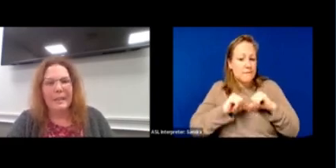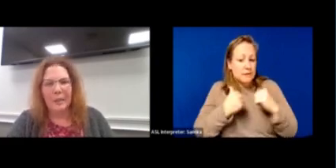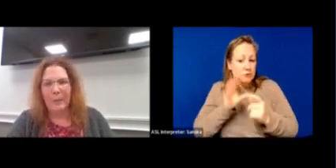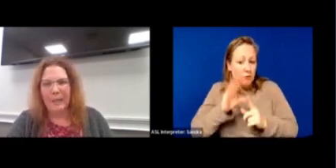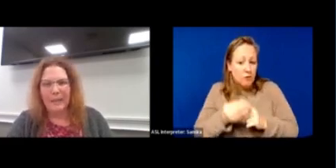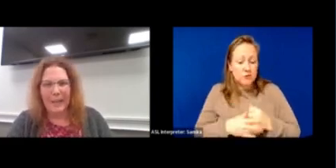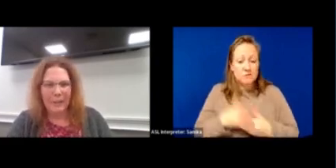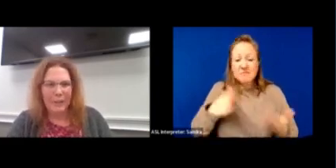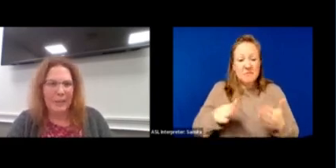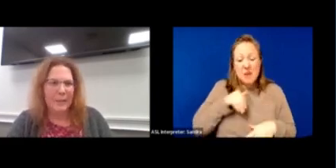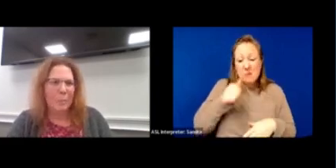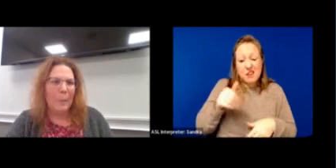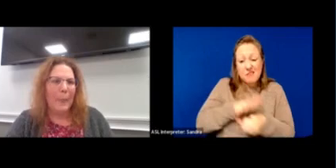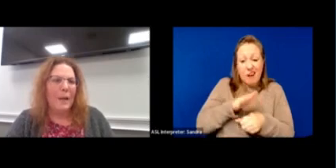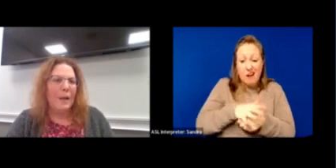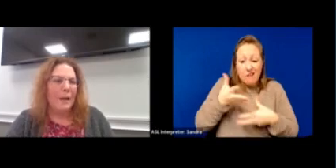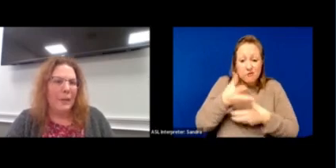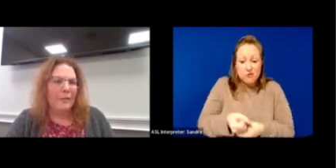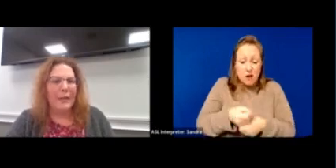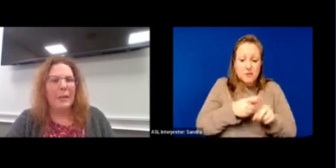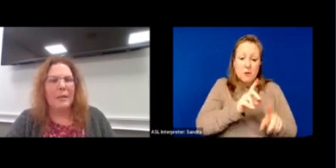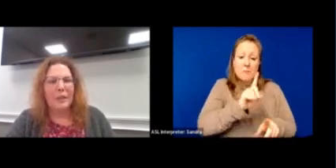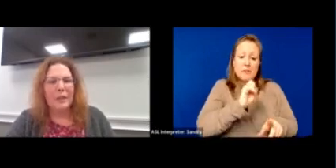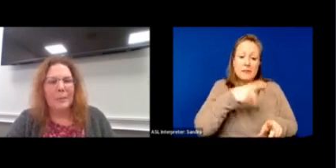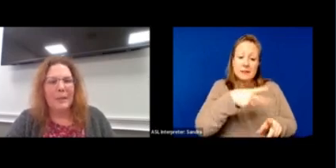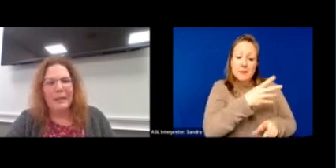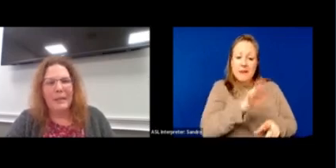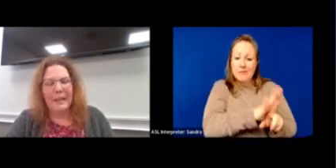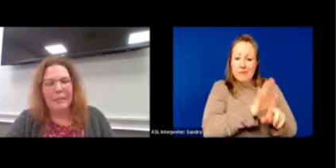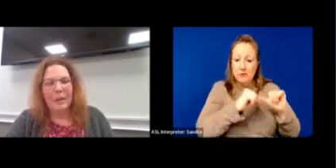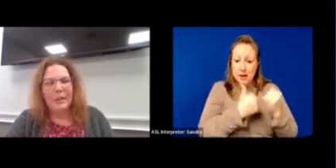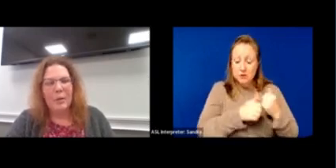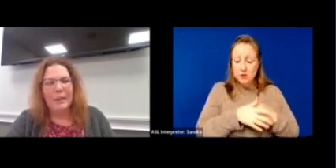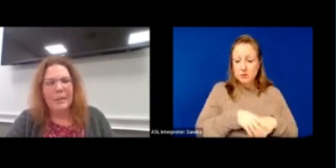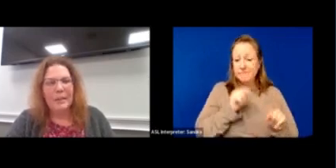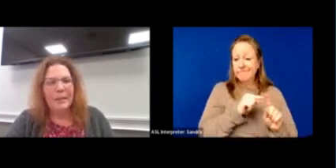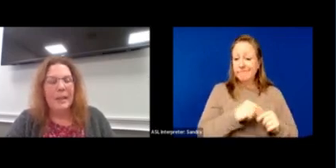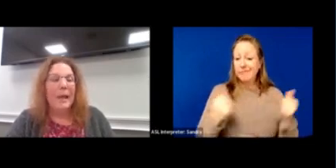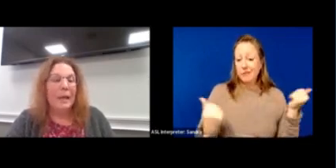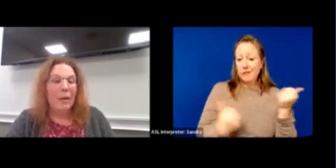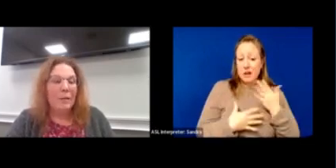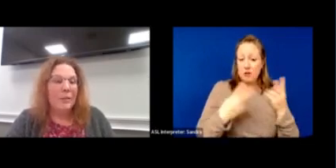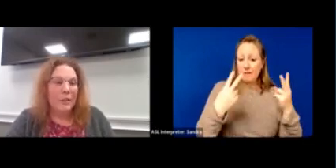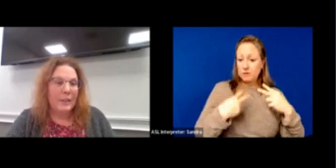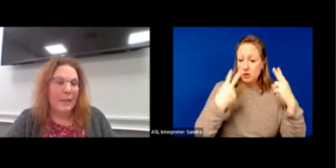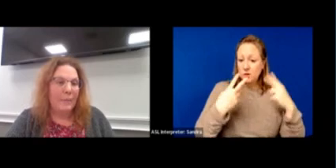the DSP and the agency, their fear of judgment and negative consequences. And also just the